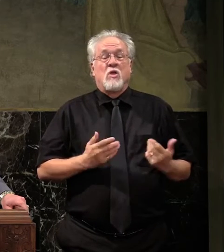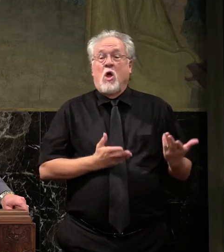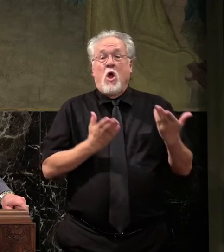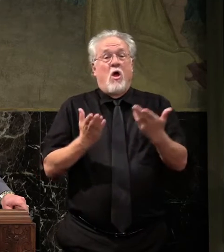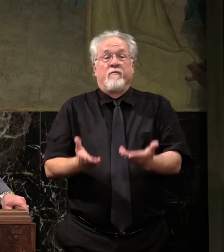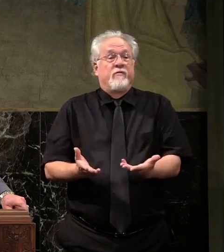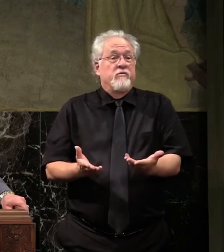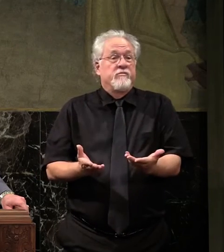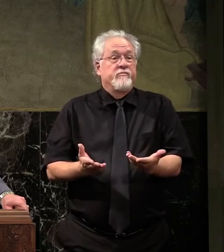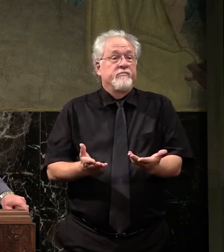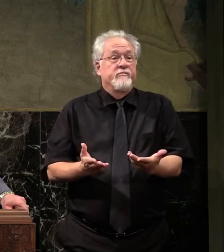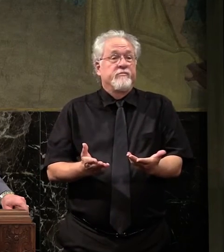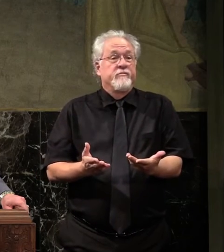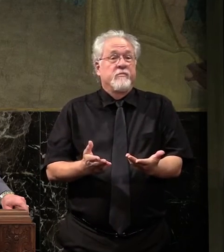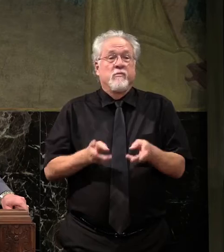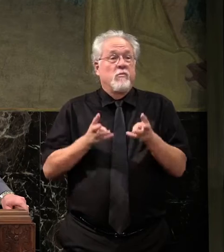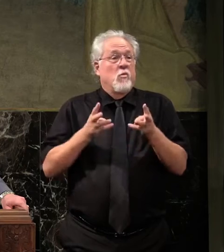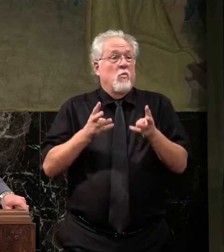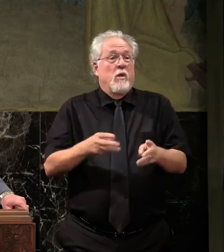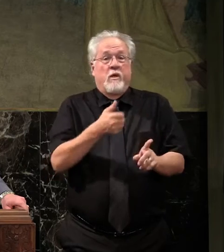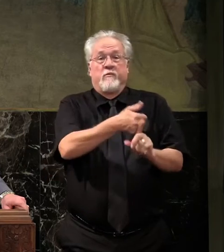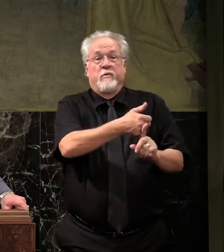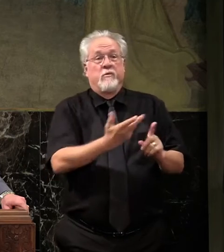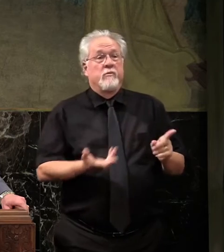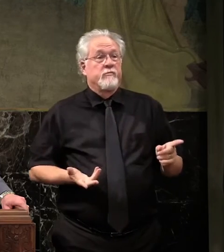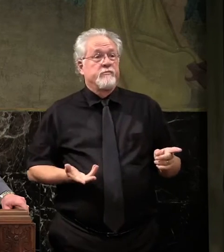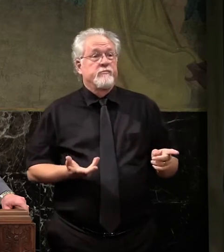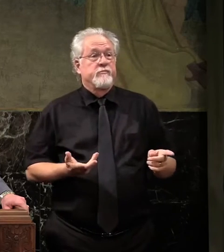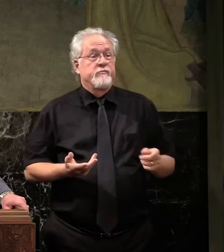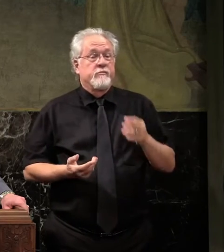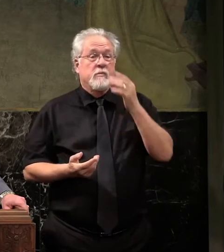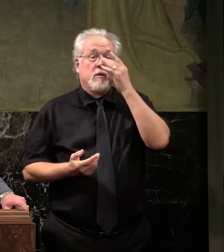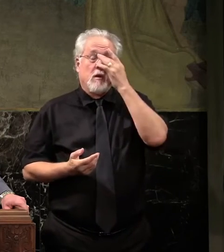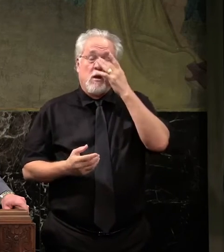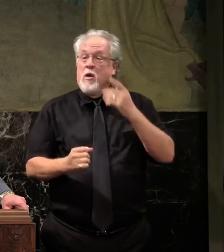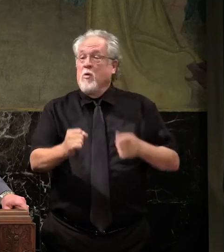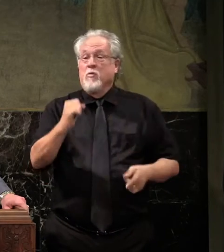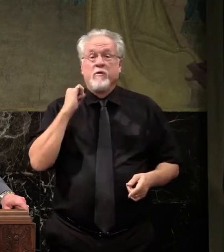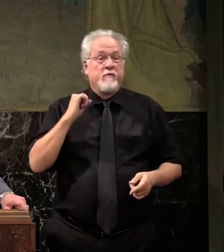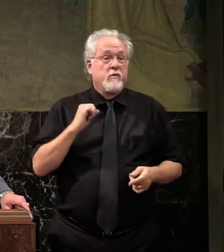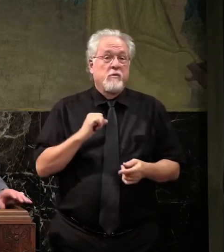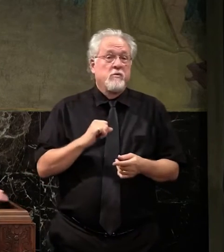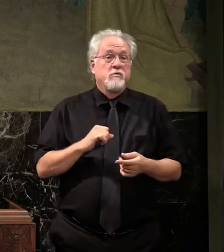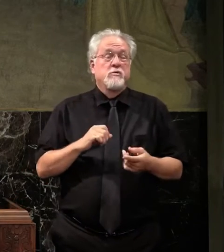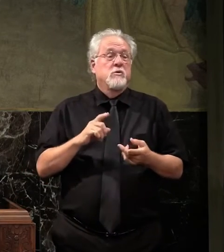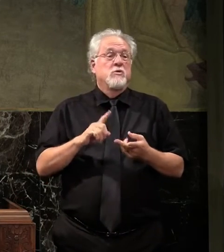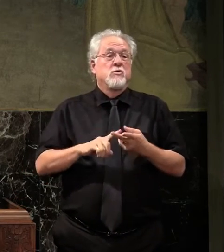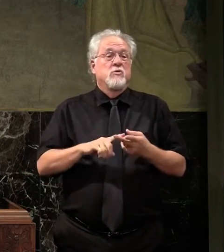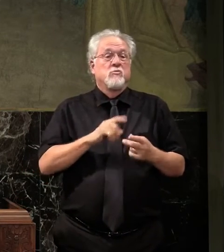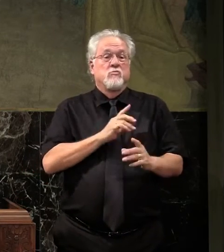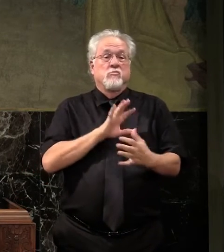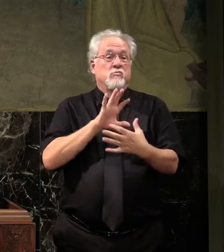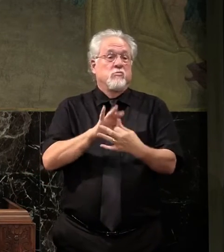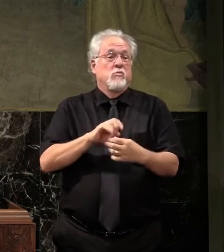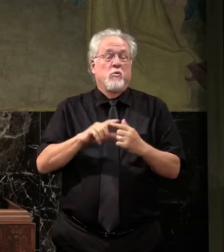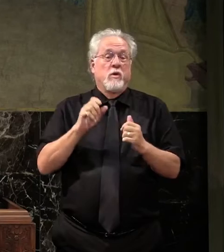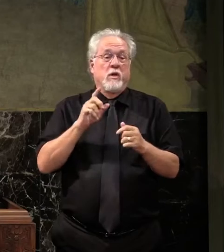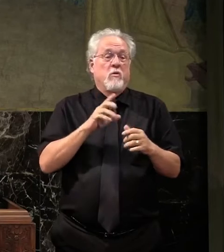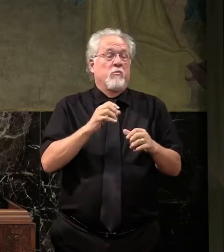avenue of their own. They refused to raise revenue and refused to be associated with cuts so